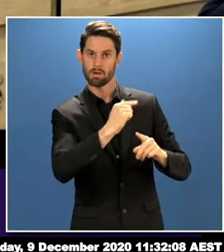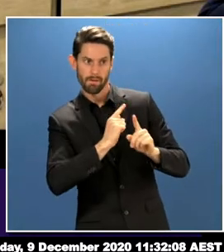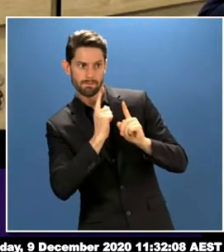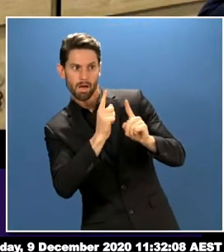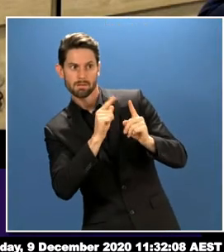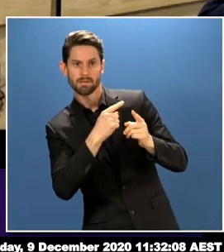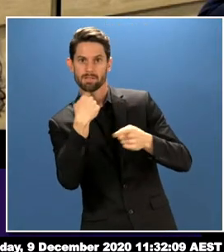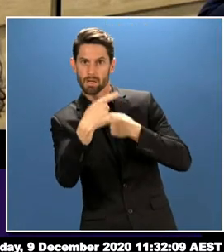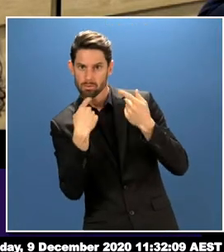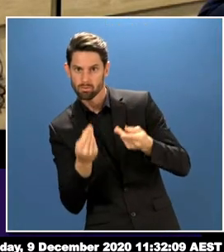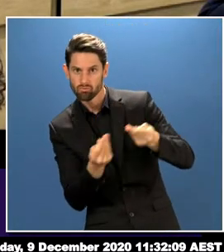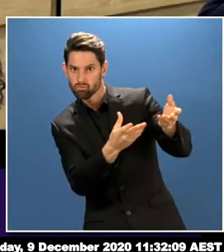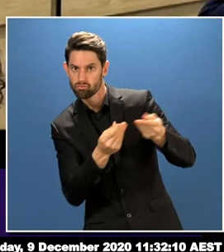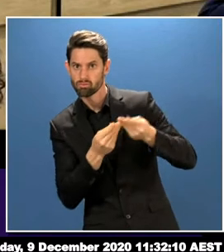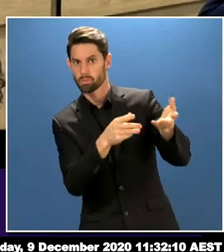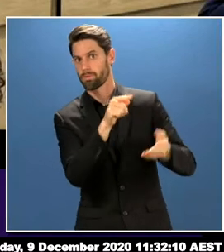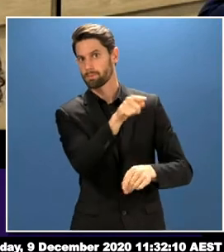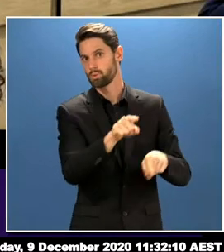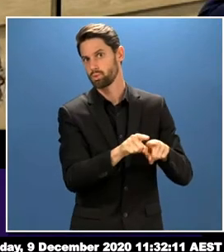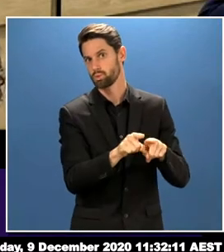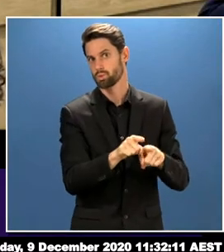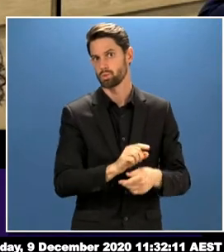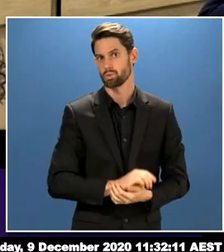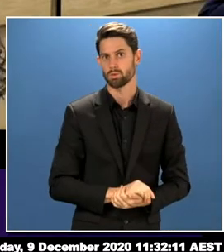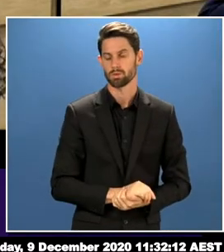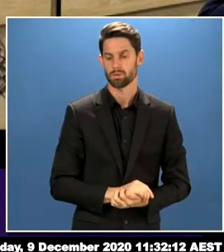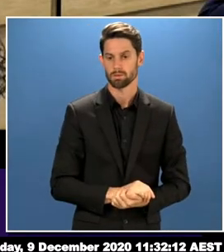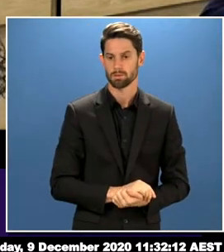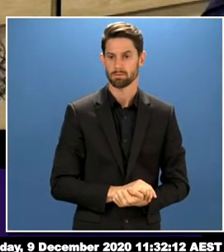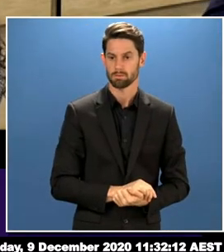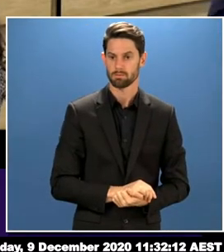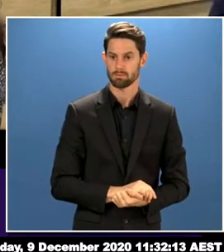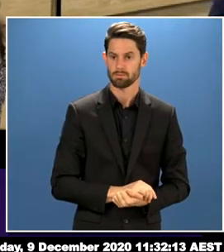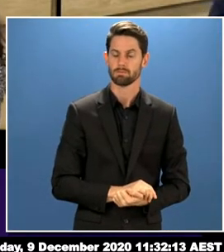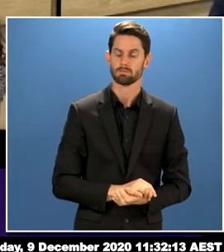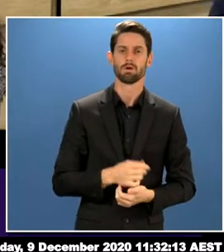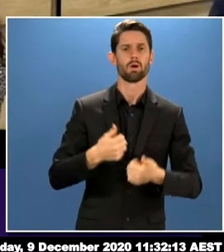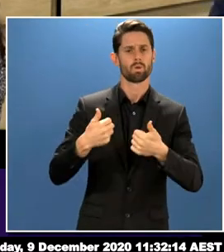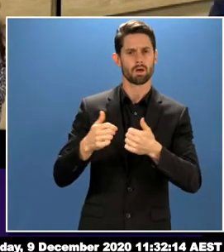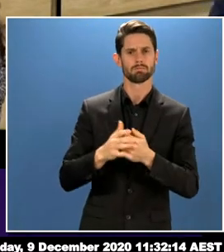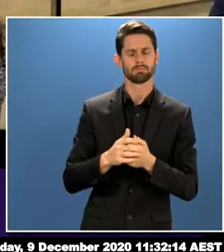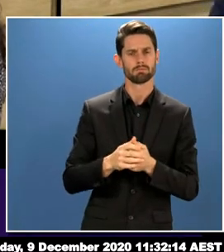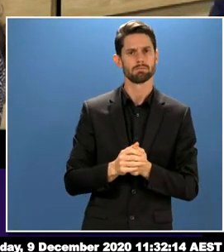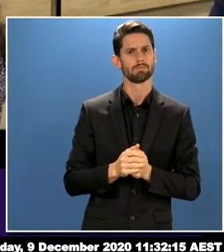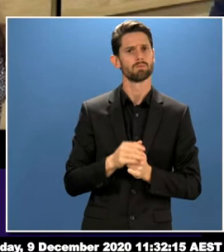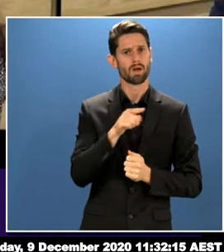Okay. So in terms of some of the other external work that you do, what you